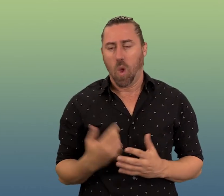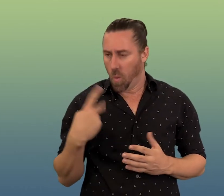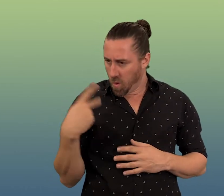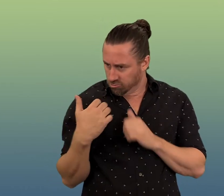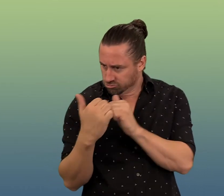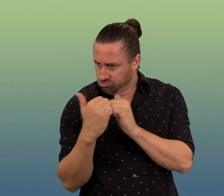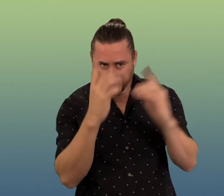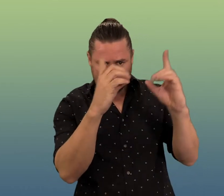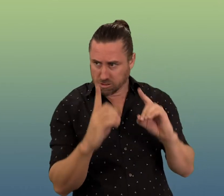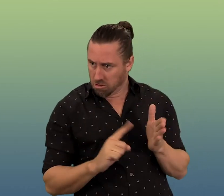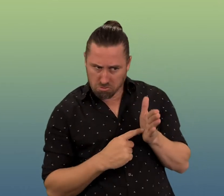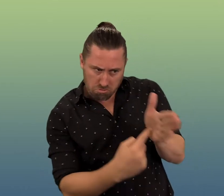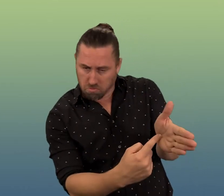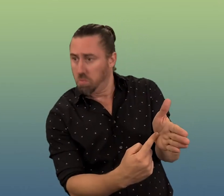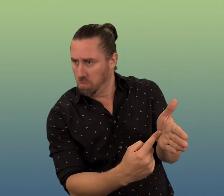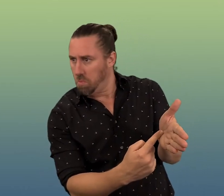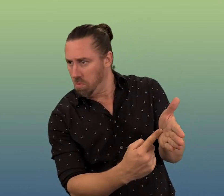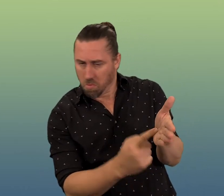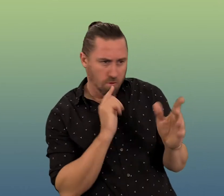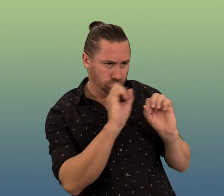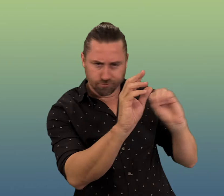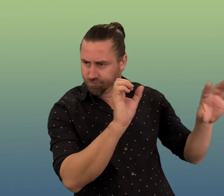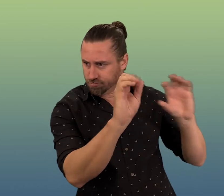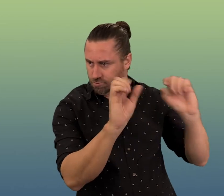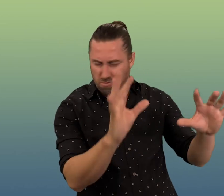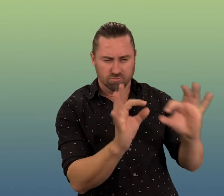Designing together ensures that the designs implemented